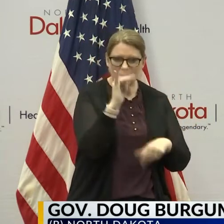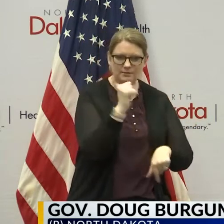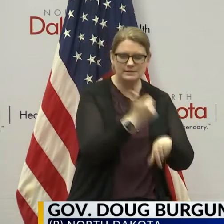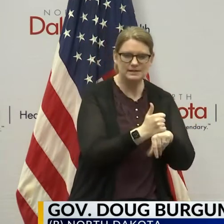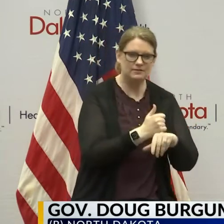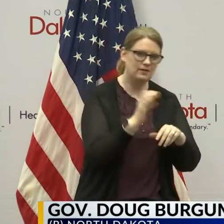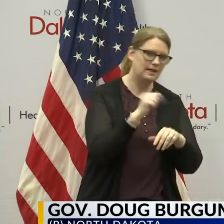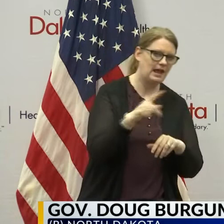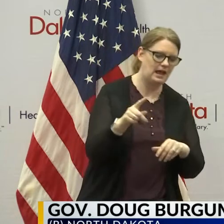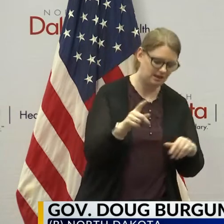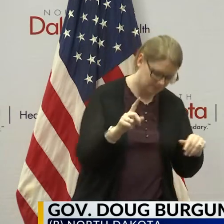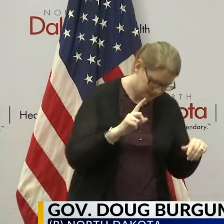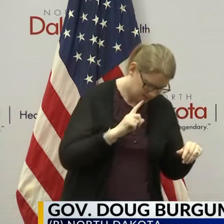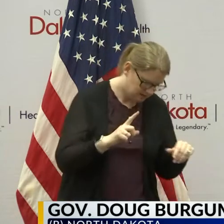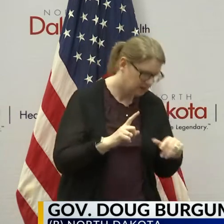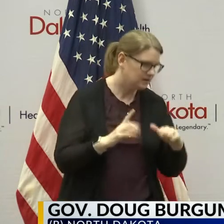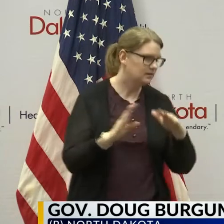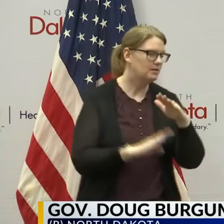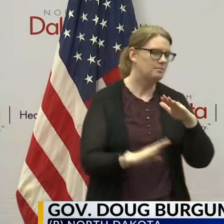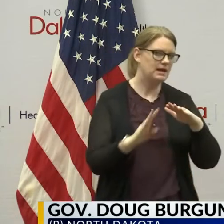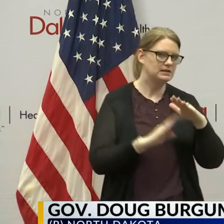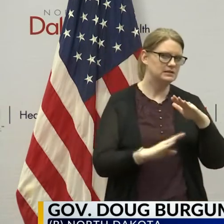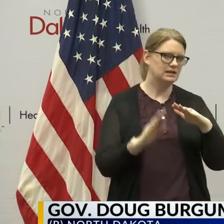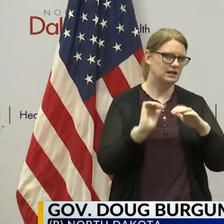I THANK YOU DID A GREAT JOB